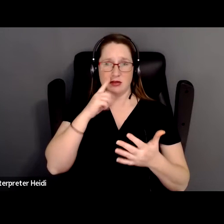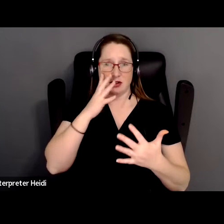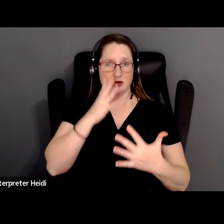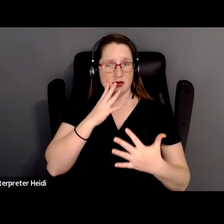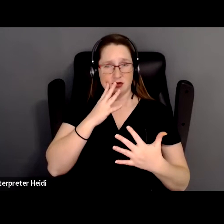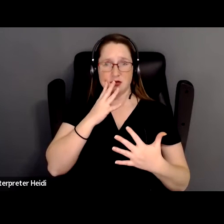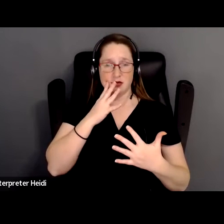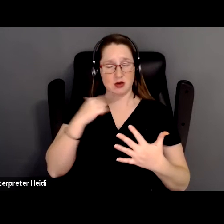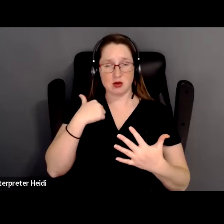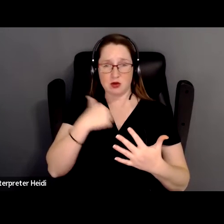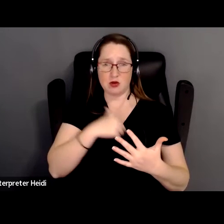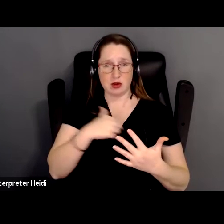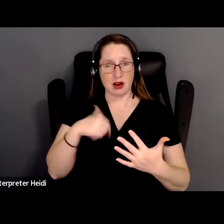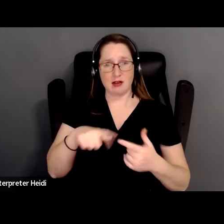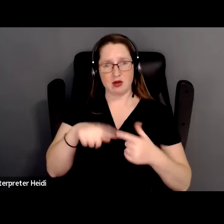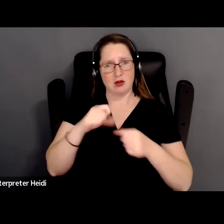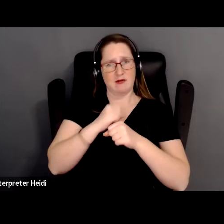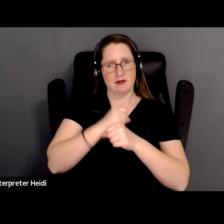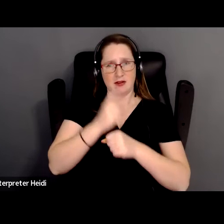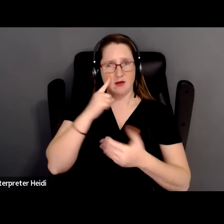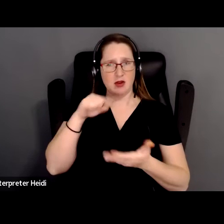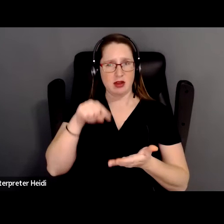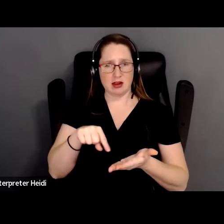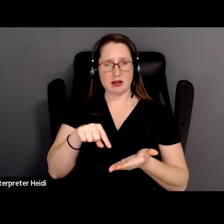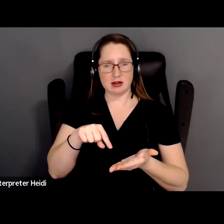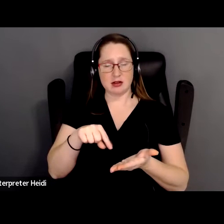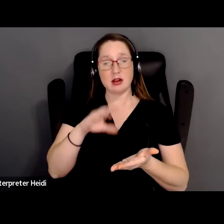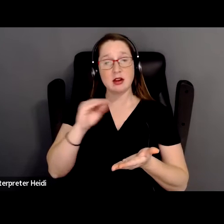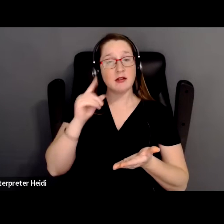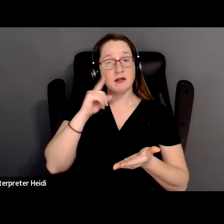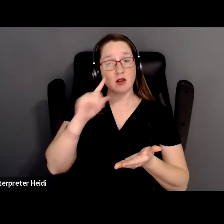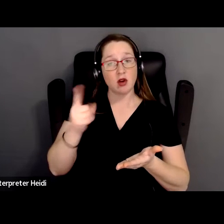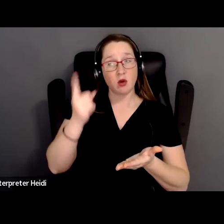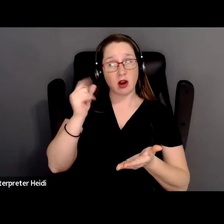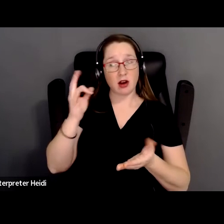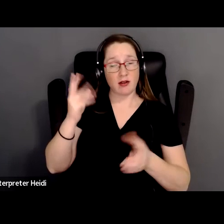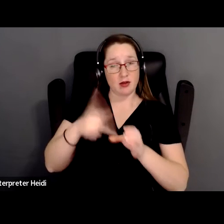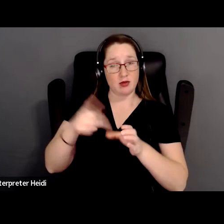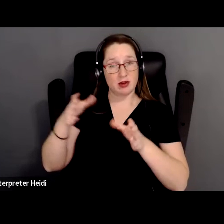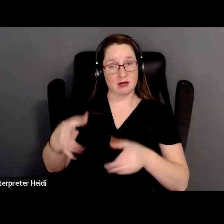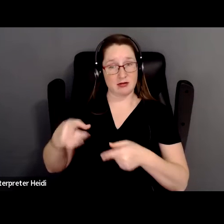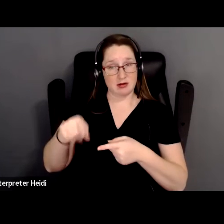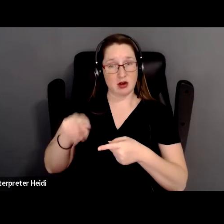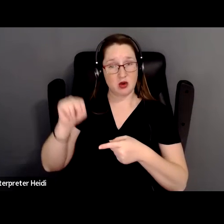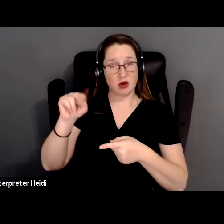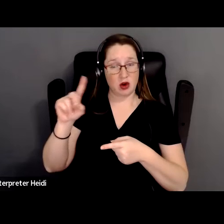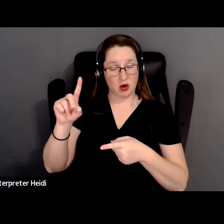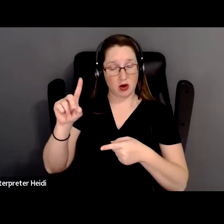That we have to fight for this and for one of these participants in North Dakota, they were